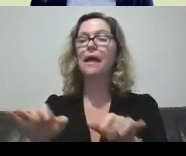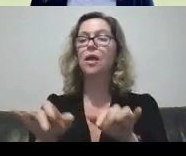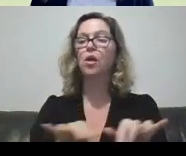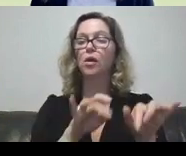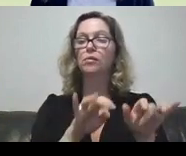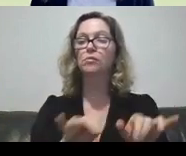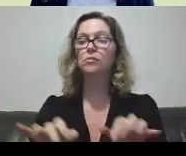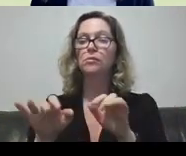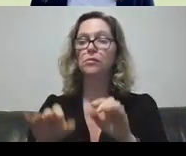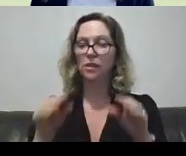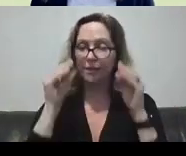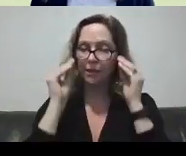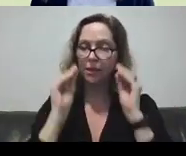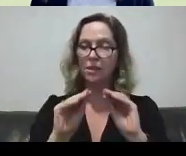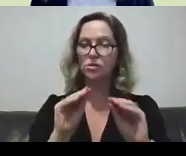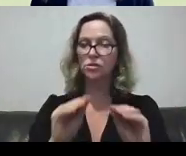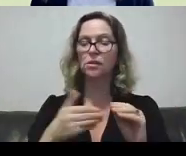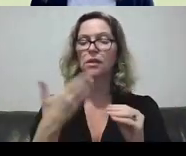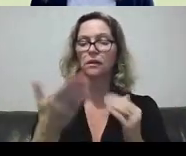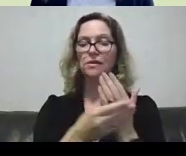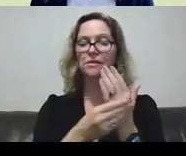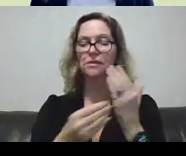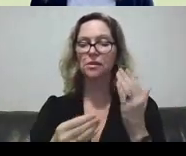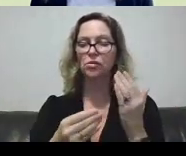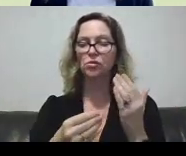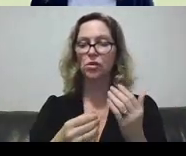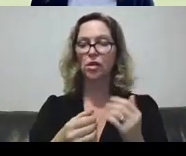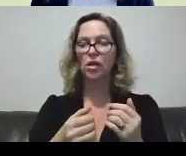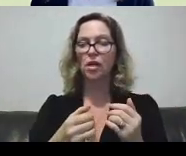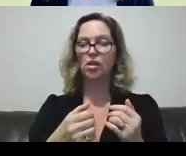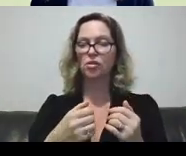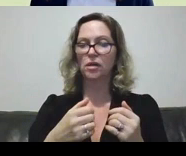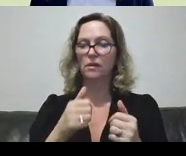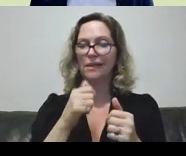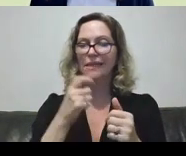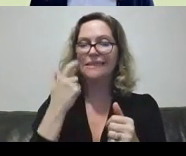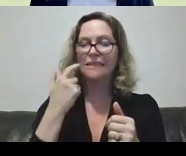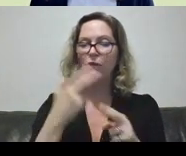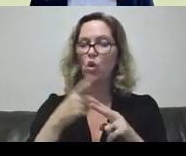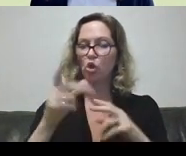skills and stronger access for communication. Perfect there we